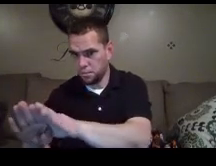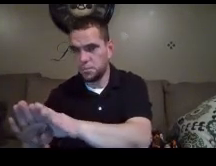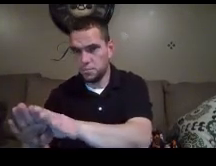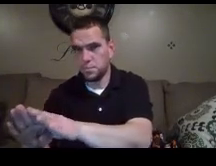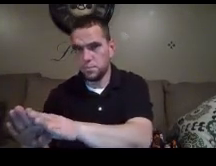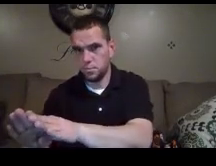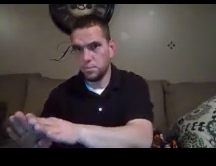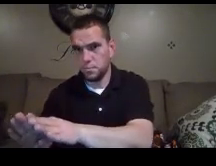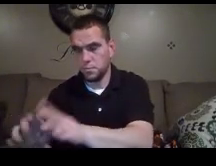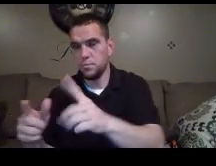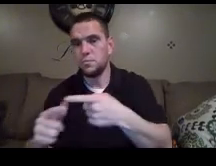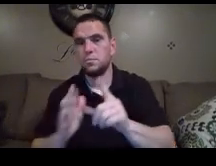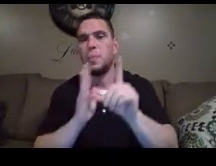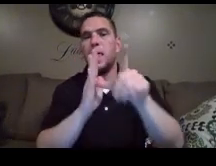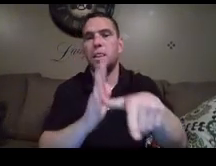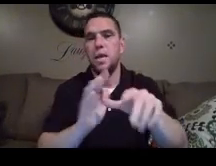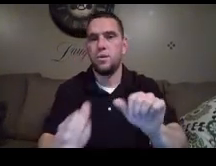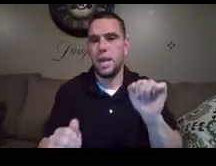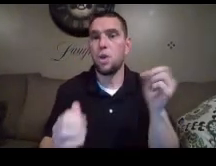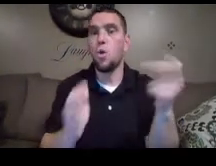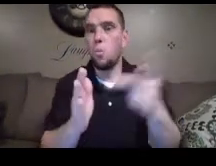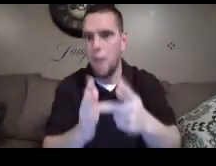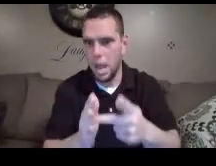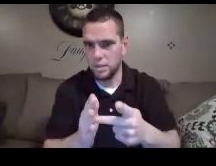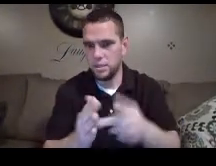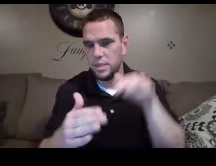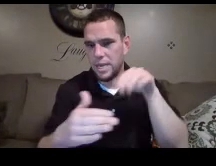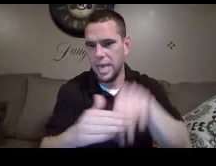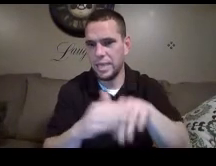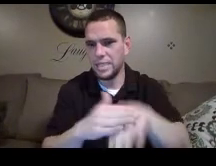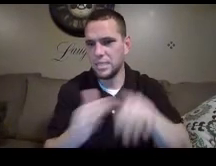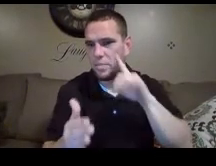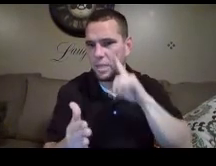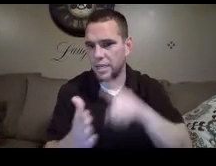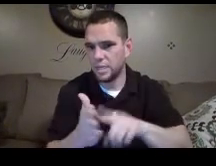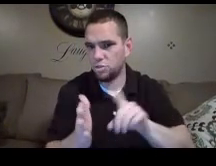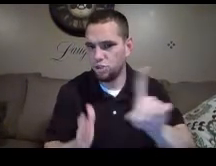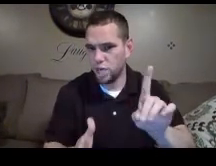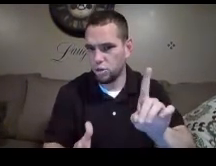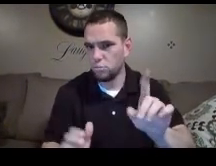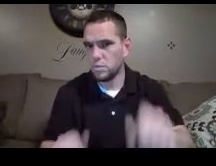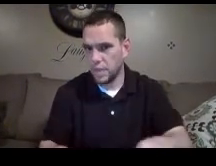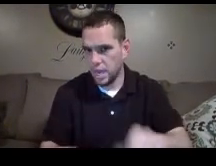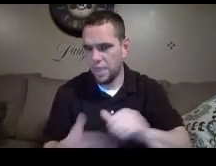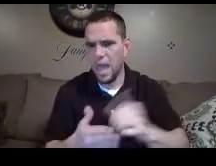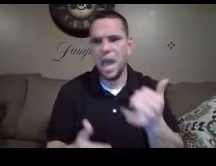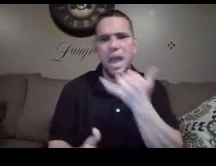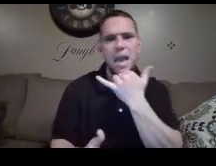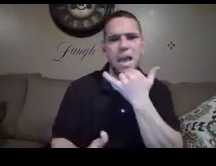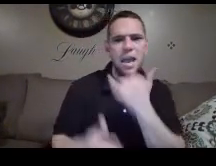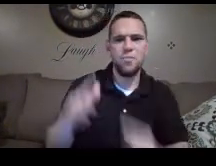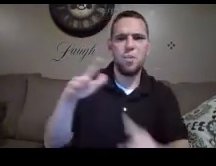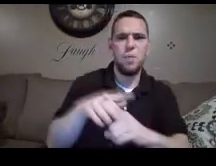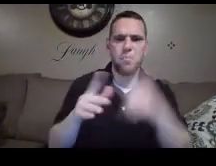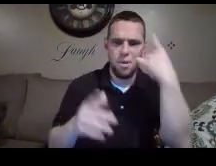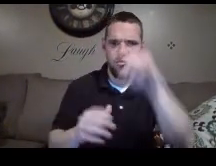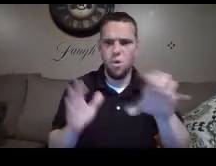go back to our accessibility checker and the error that was showing up for Picture 9 is now gone.